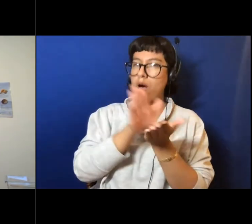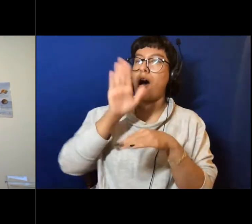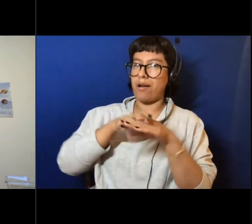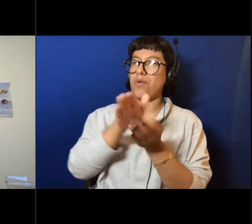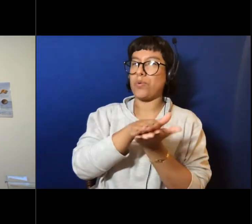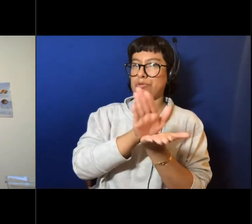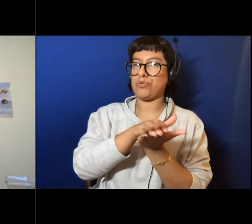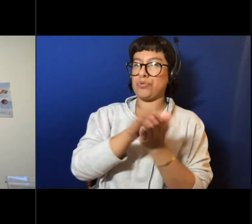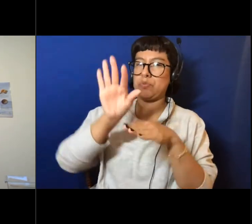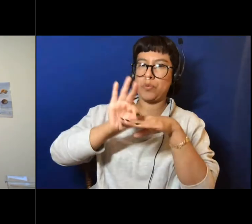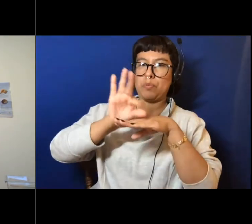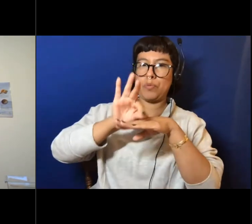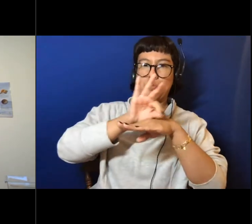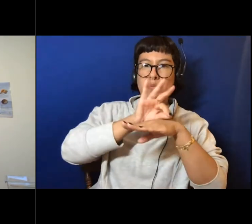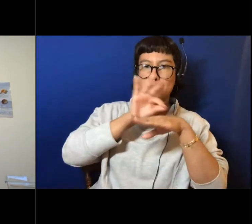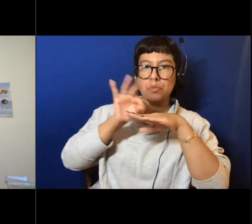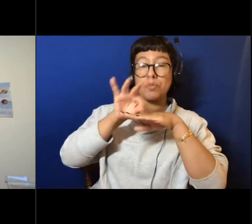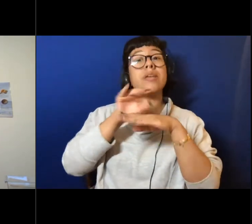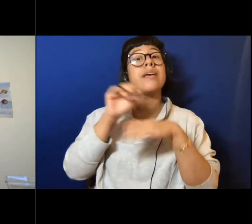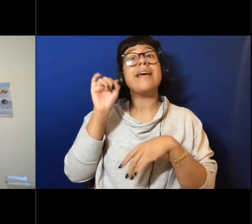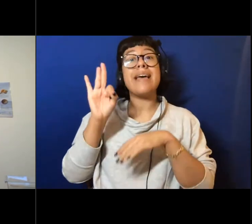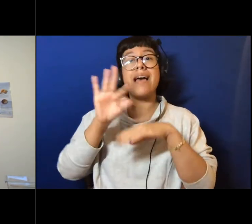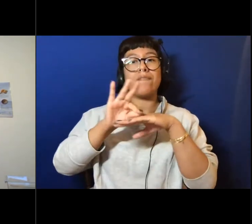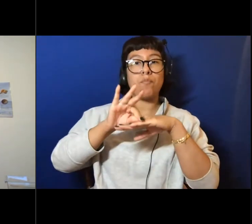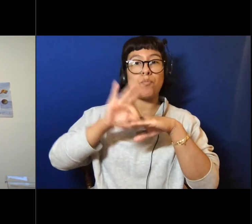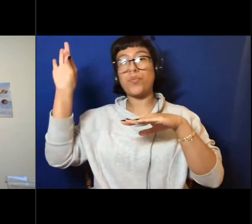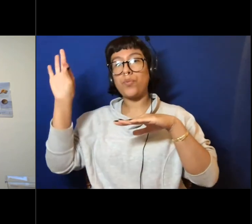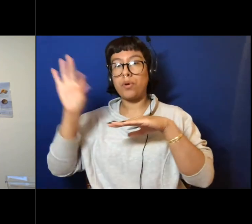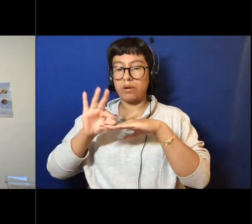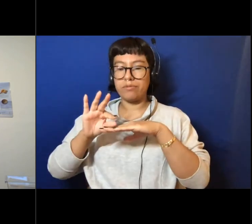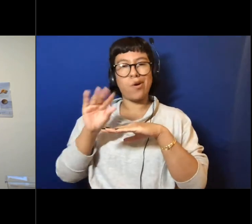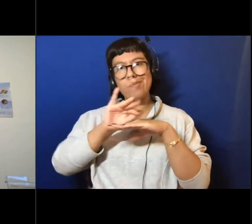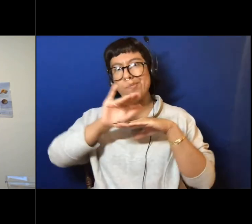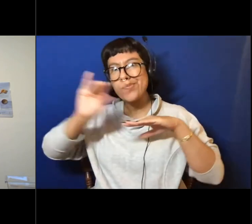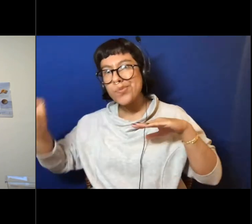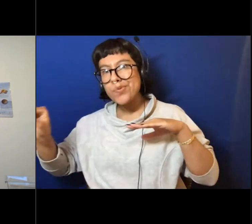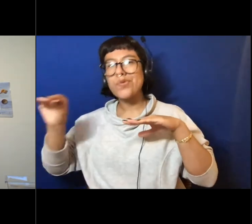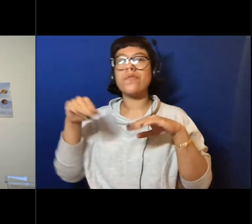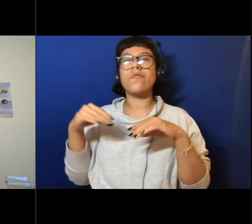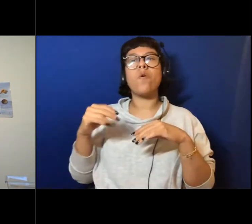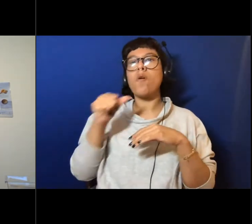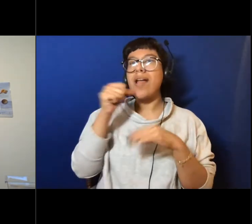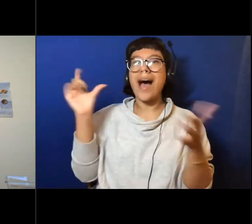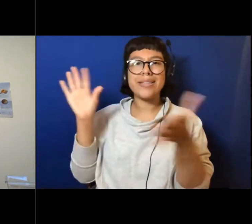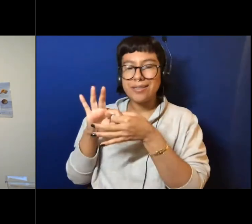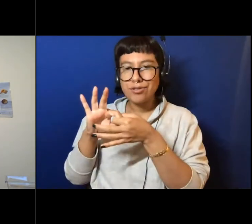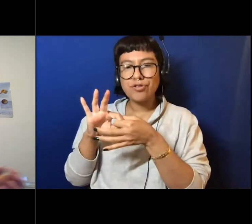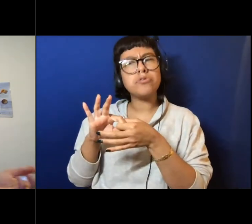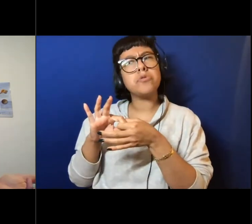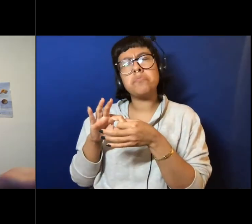if they break off or if they happen to settle somewhere where they're not currently attached, they can spit five fine on their own.